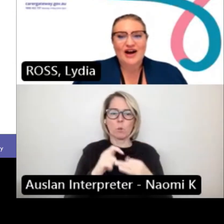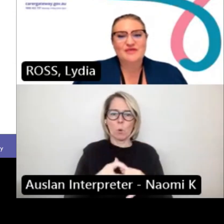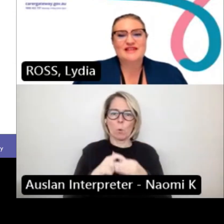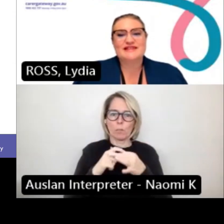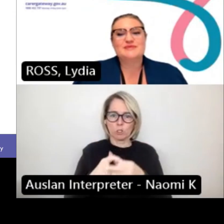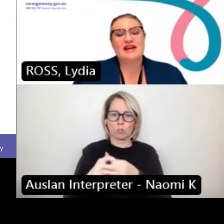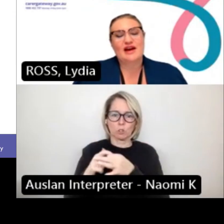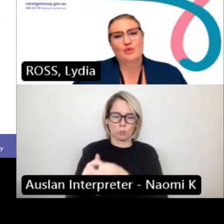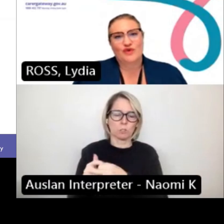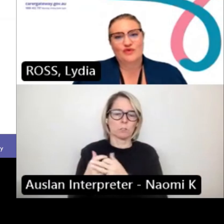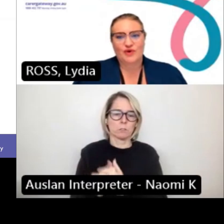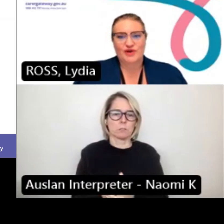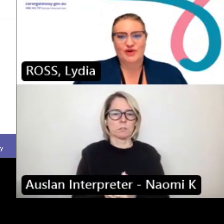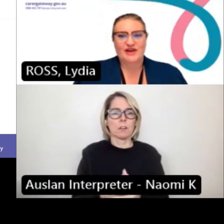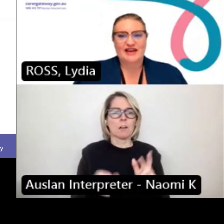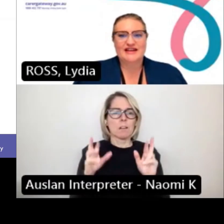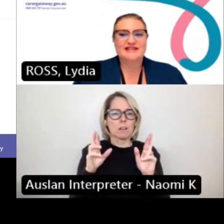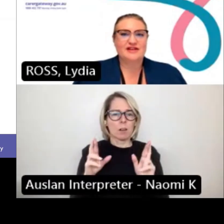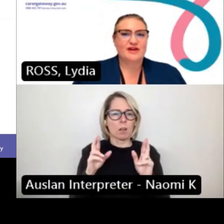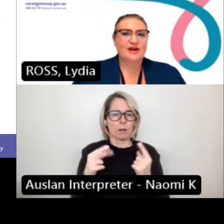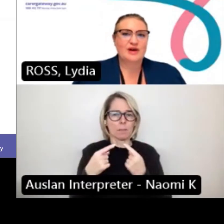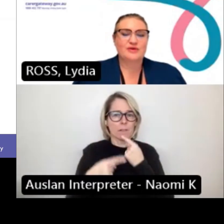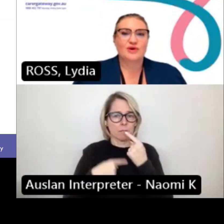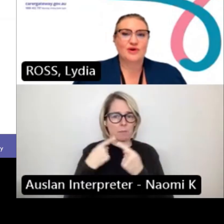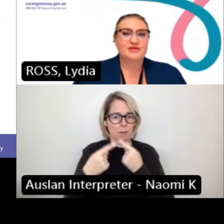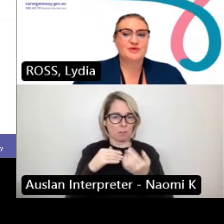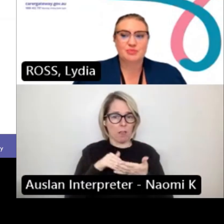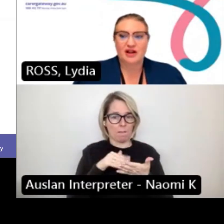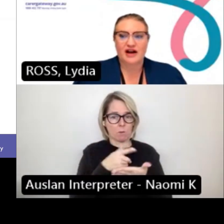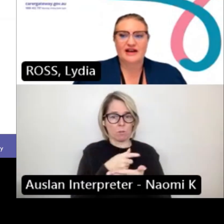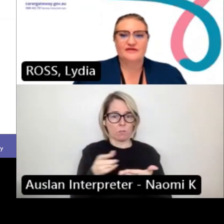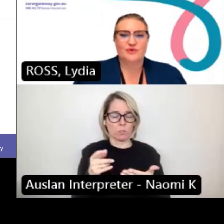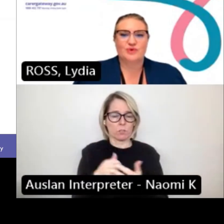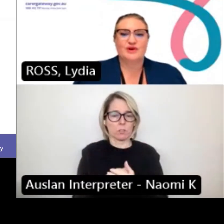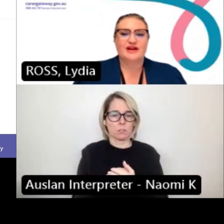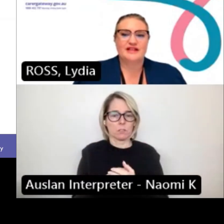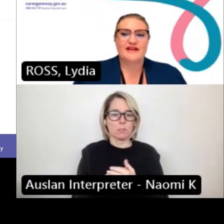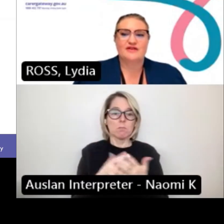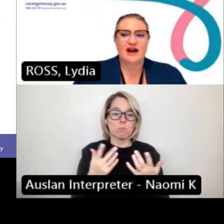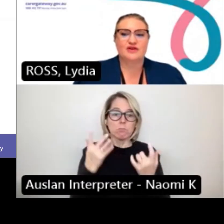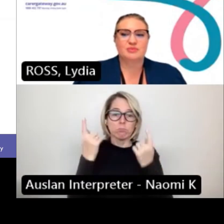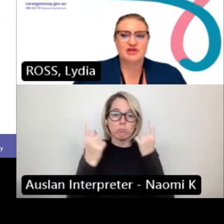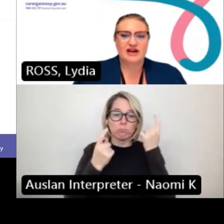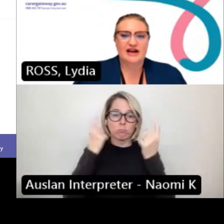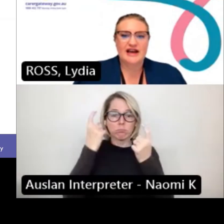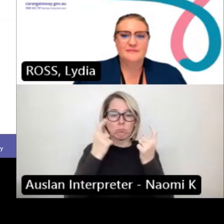I hope this has been helpful for you in considering whether or not to apply for the Grant Opportunity.